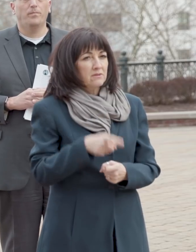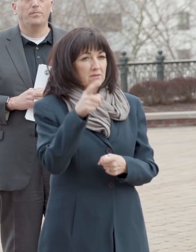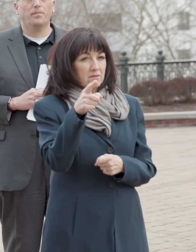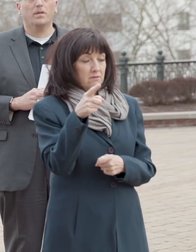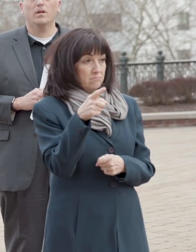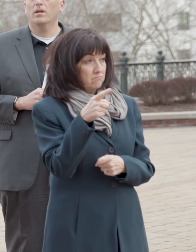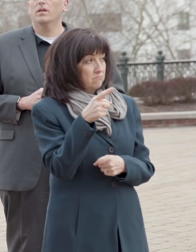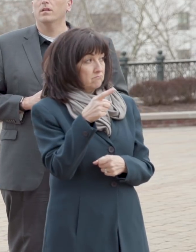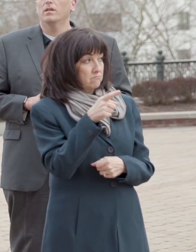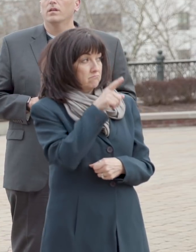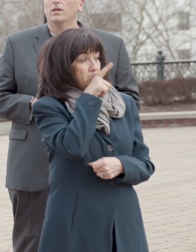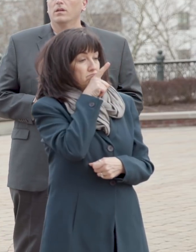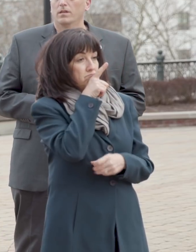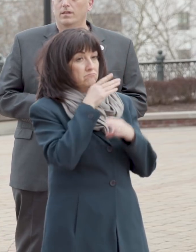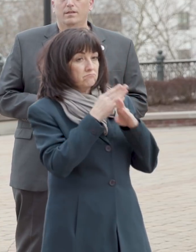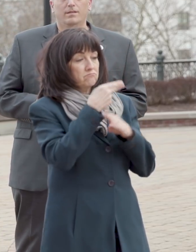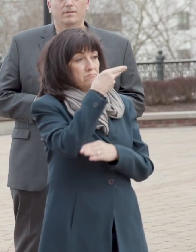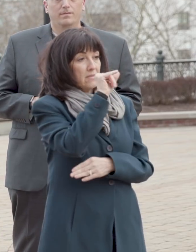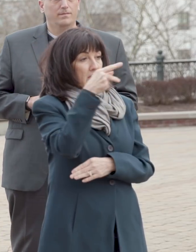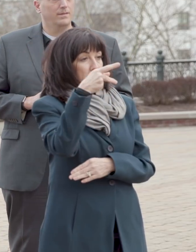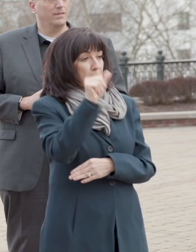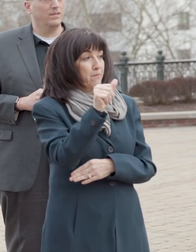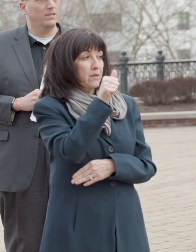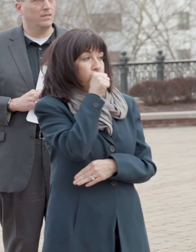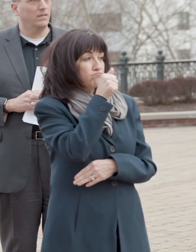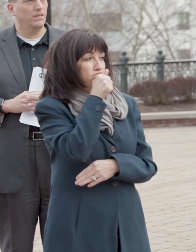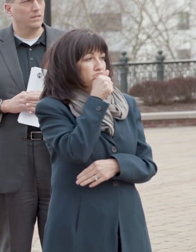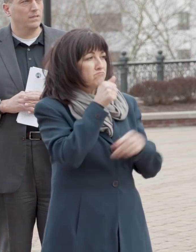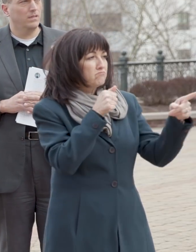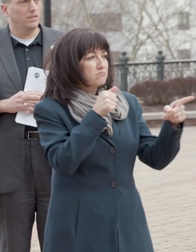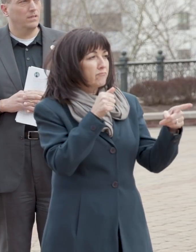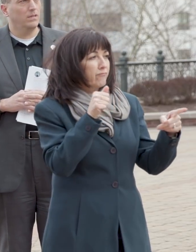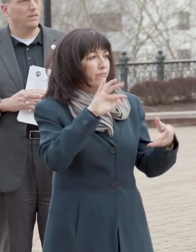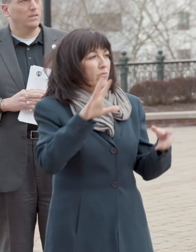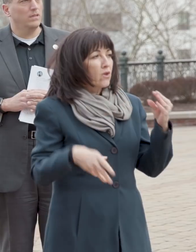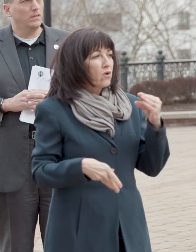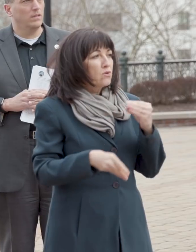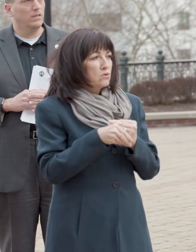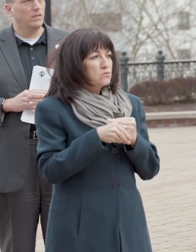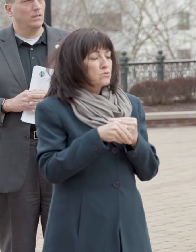Yes, in part.